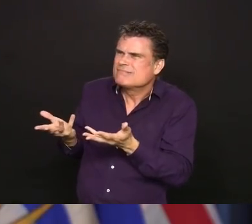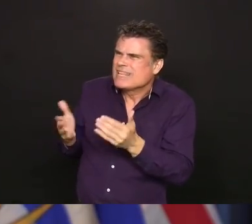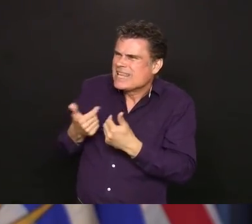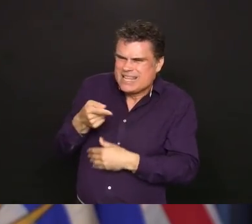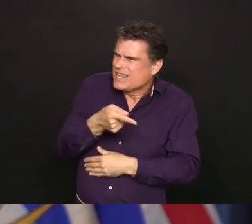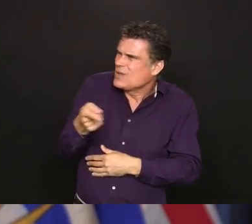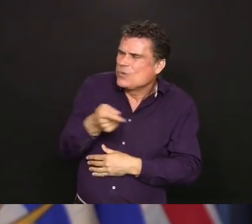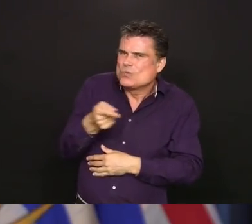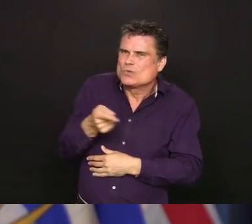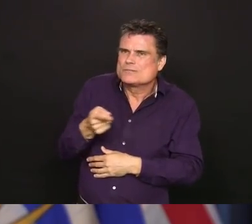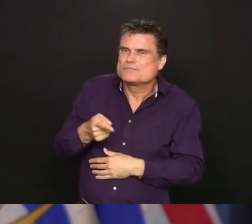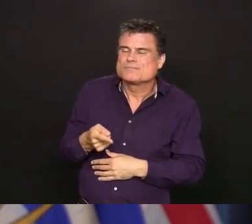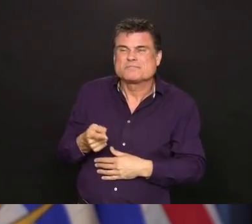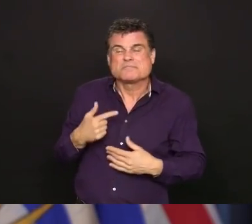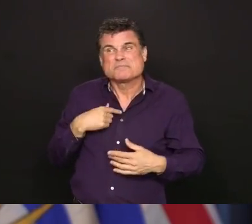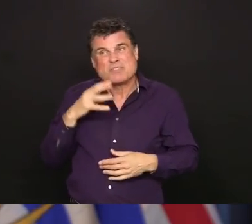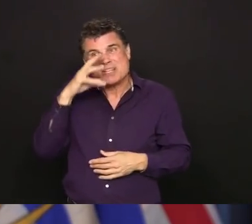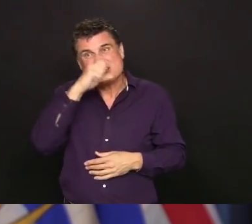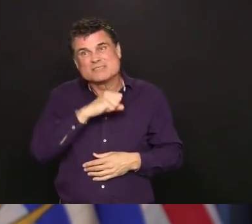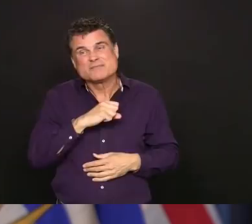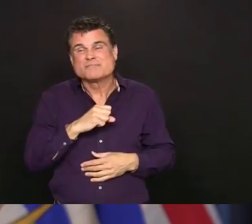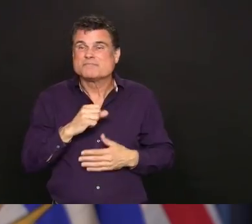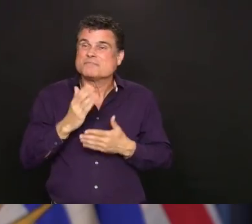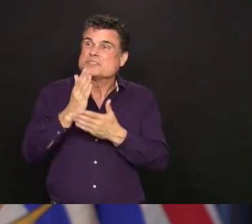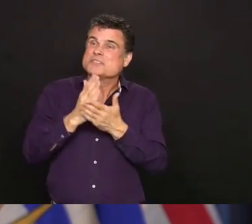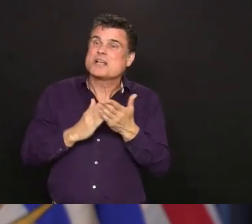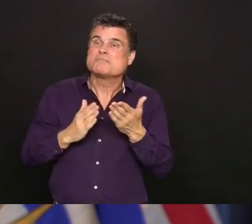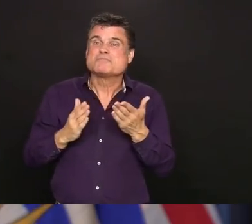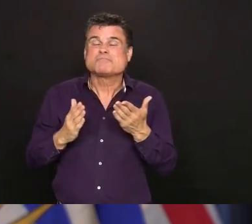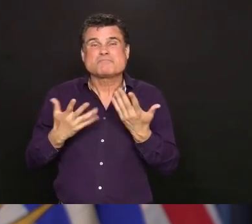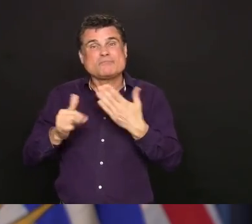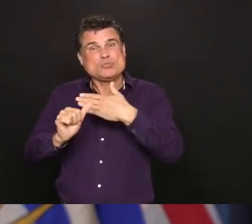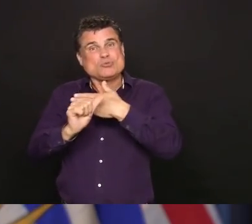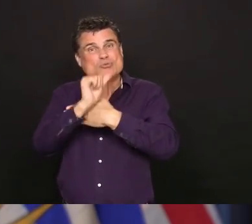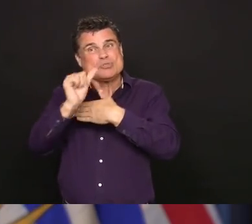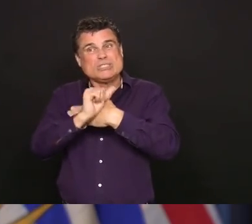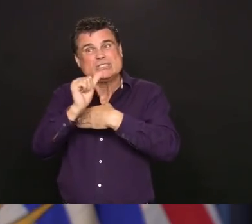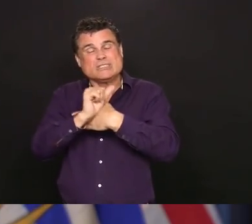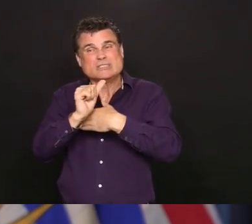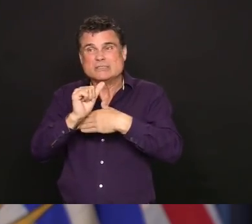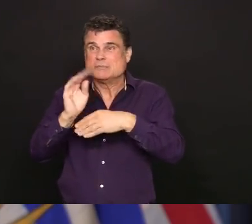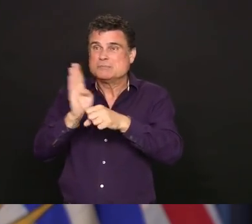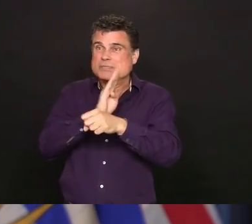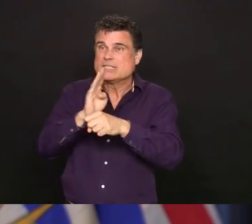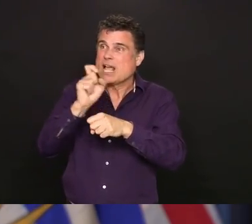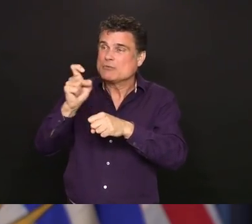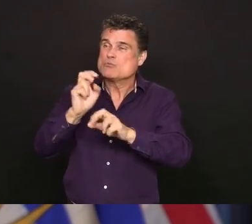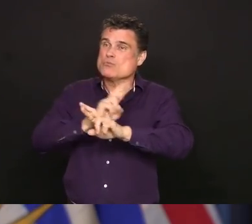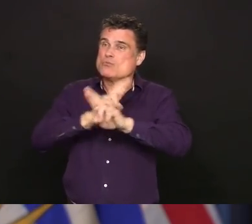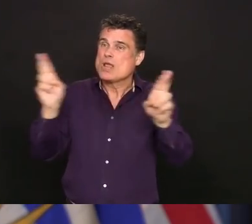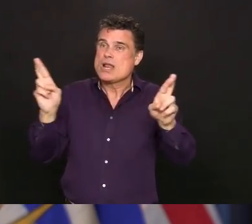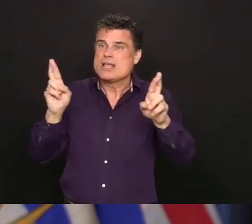risk in case any one of their employees came down with it and what would that mean in the community.